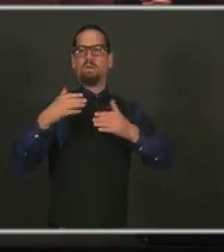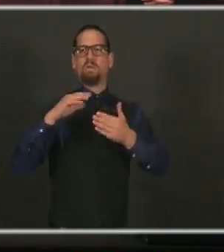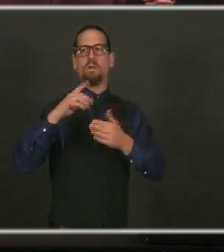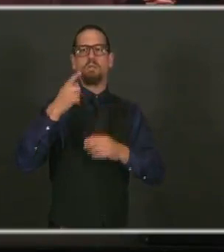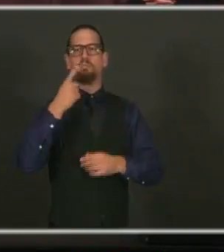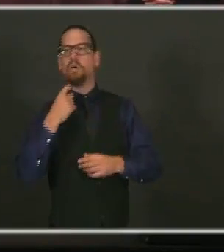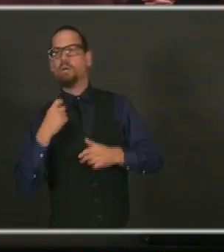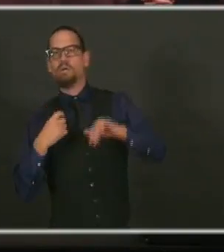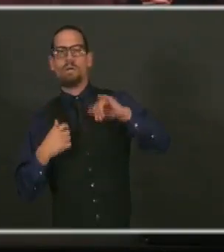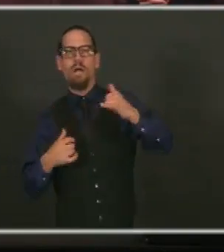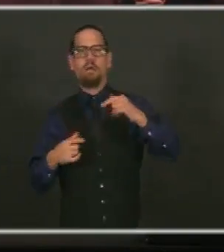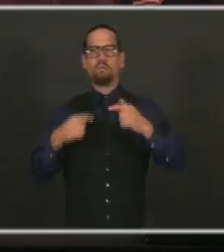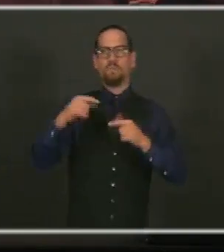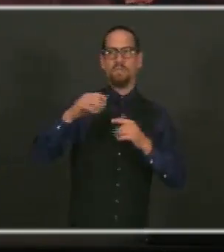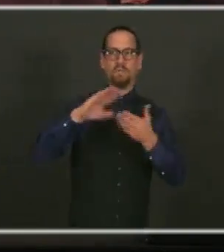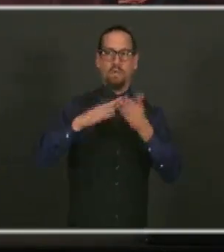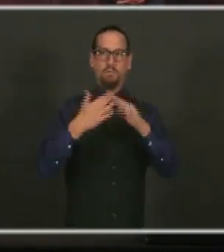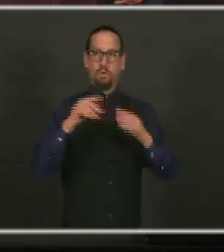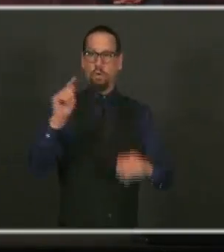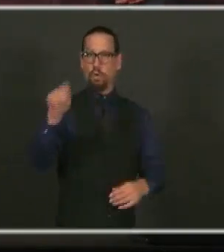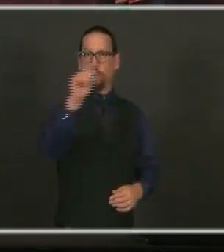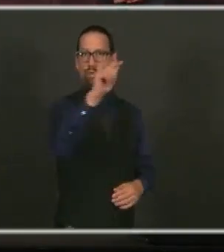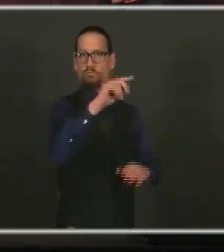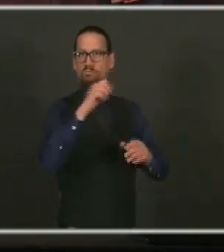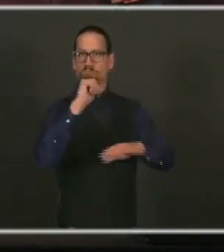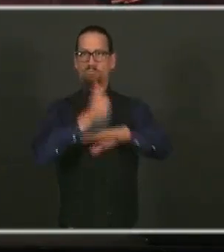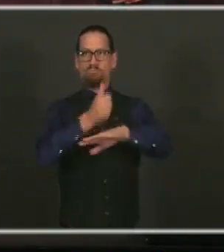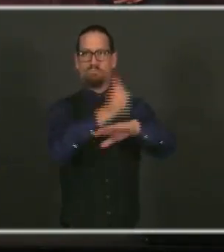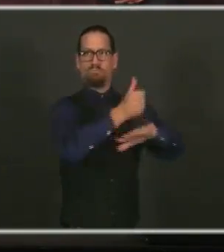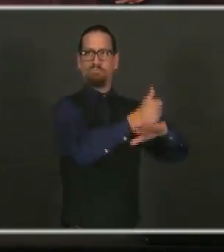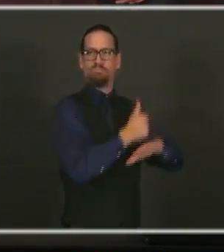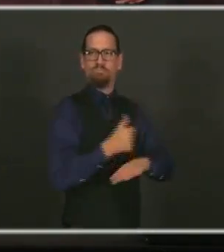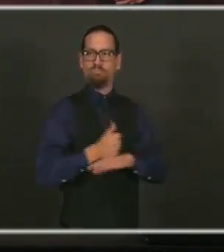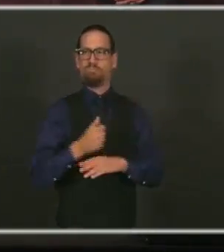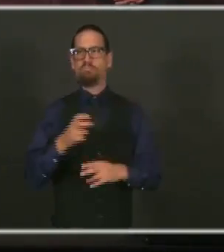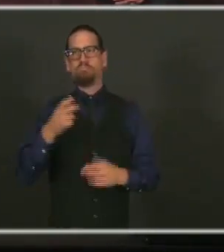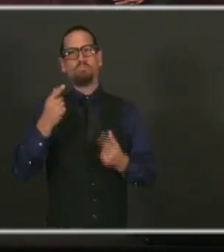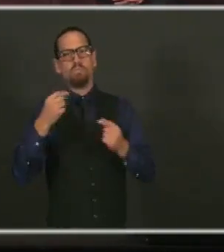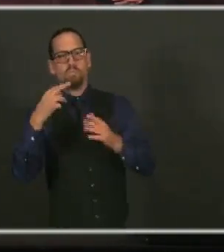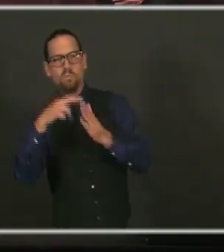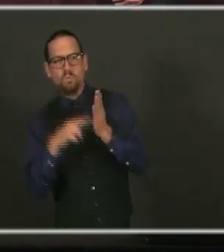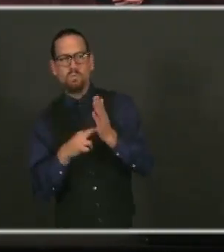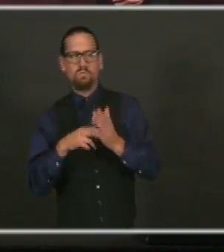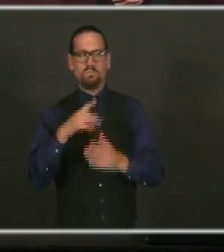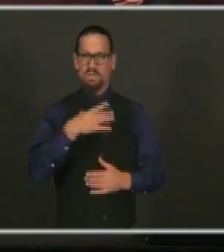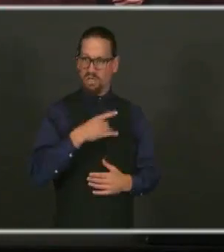A SYSTEM LIKE MASSACHUSETTS IN TERMS OF LABELING EACH COMMUNITY AS RED, YELLOW OR GREEN?